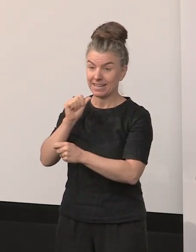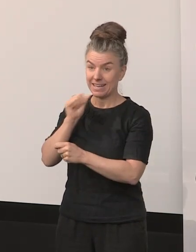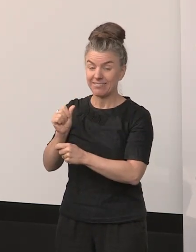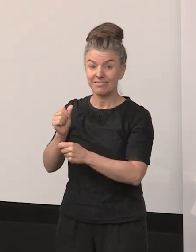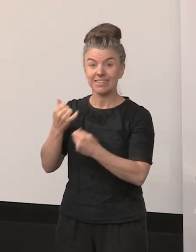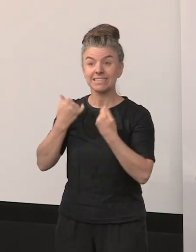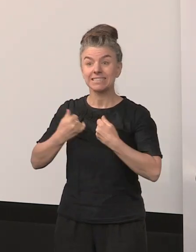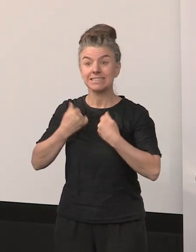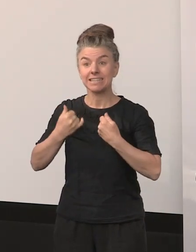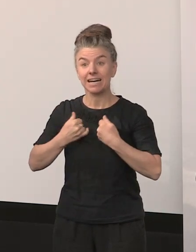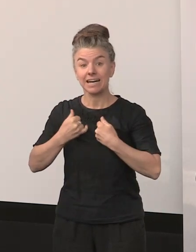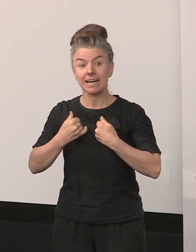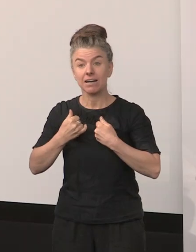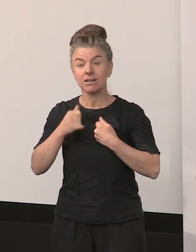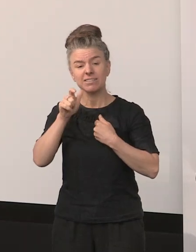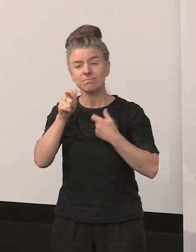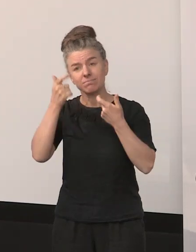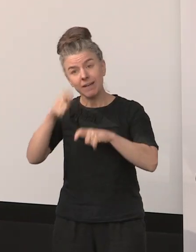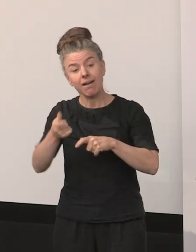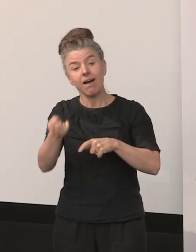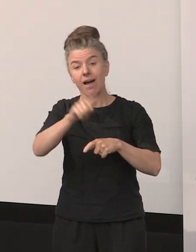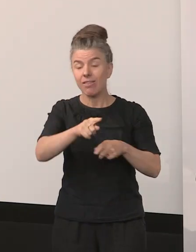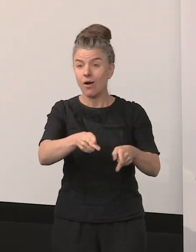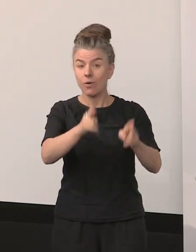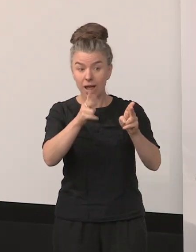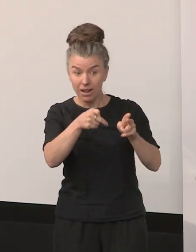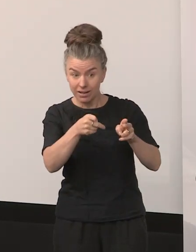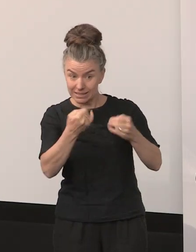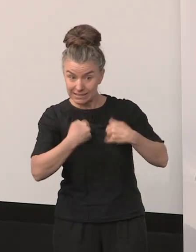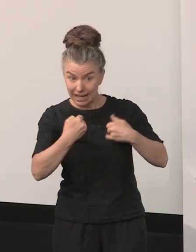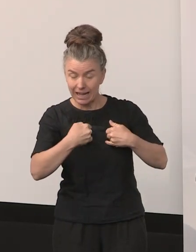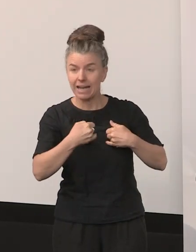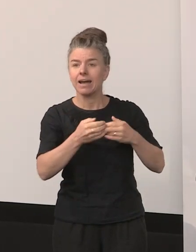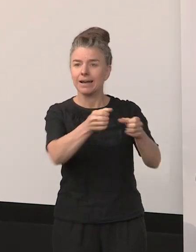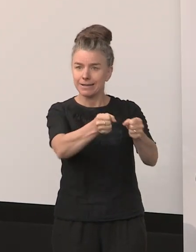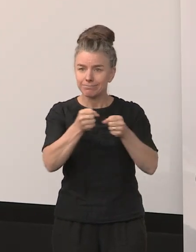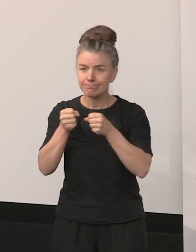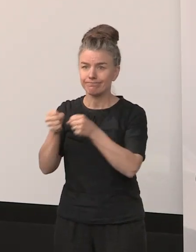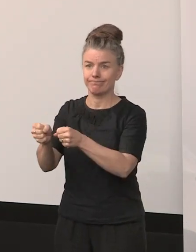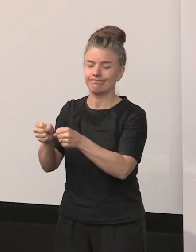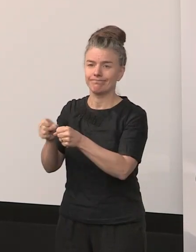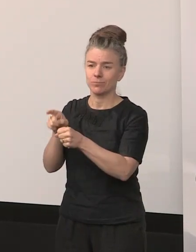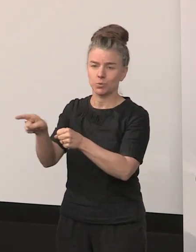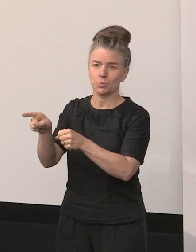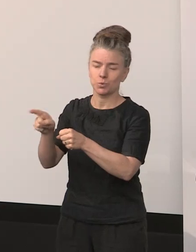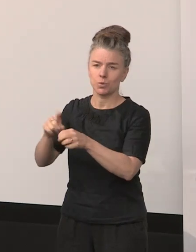there. They have a test, and anyone who develops symptoms during their time in one of